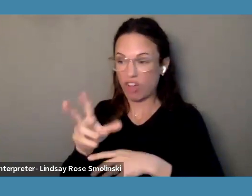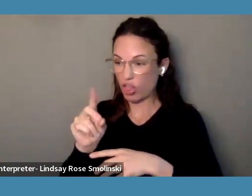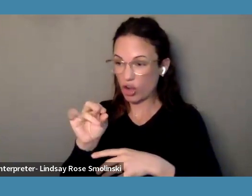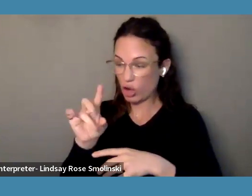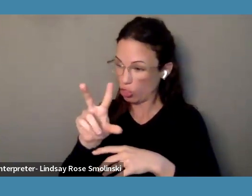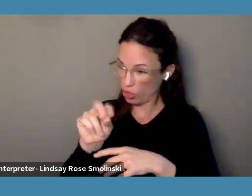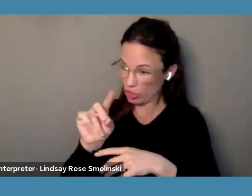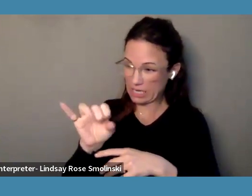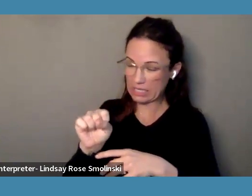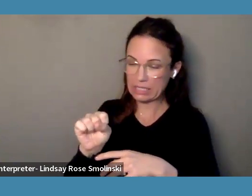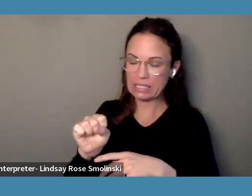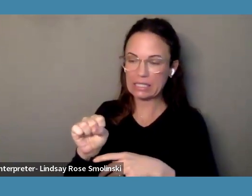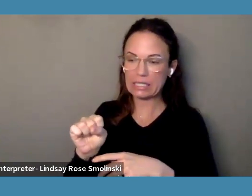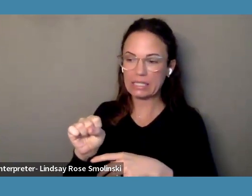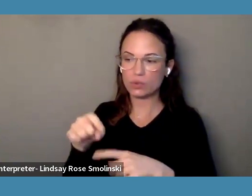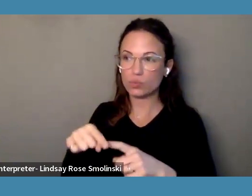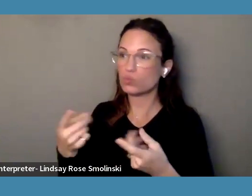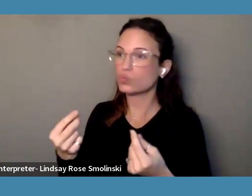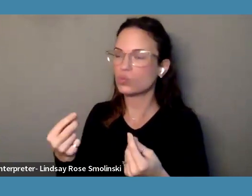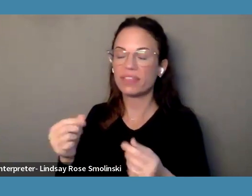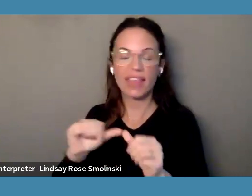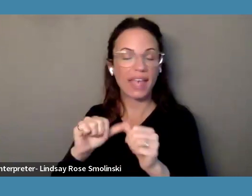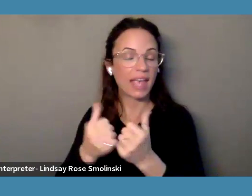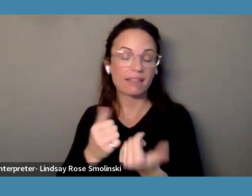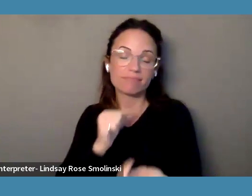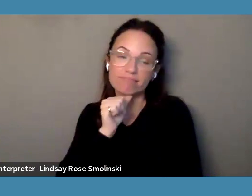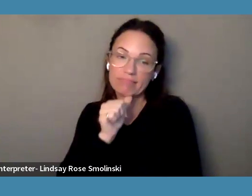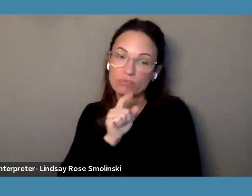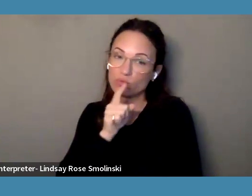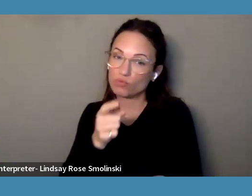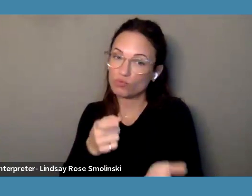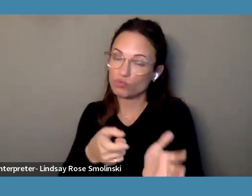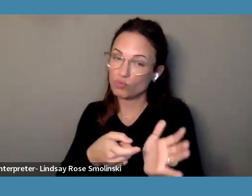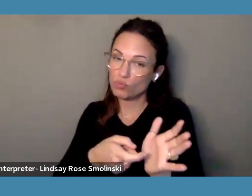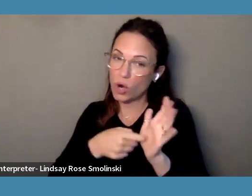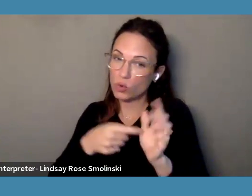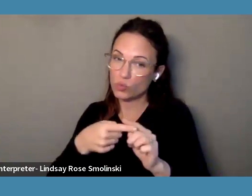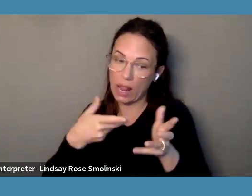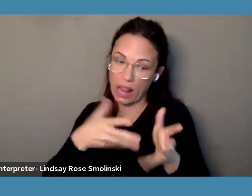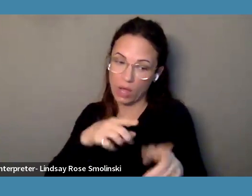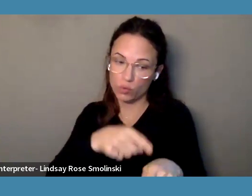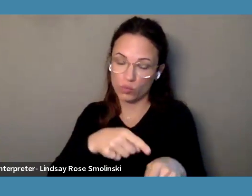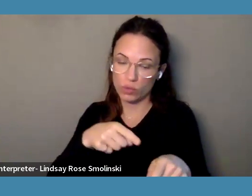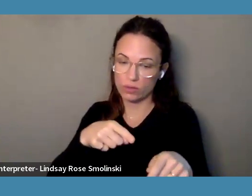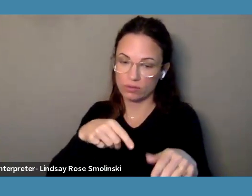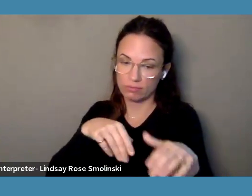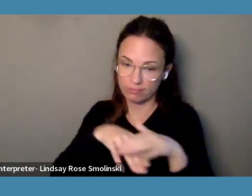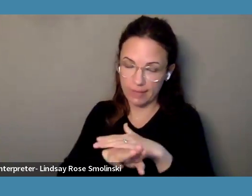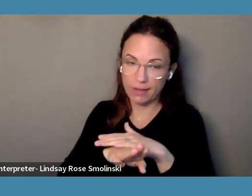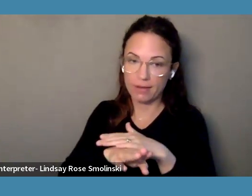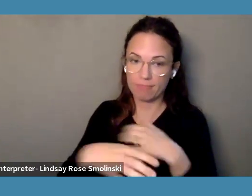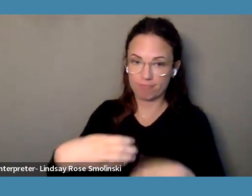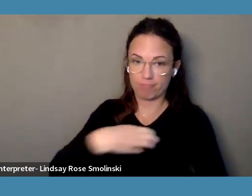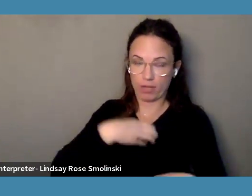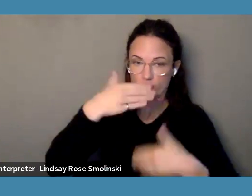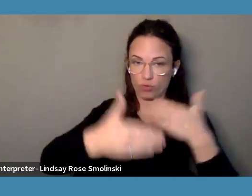the agency is not necessarily required to allow you to enter the appeals process or to give you a fair hearing.